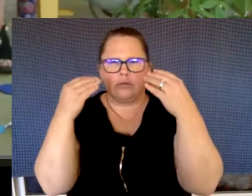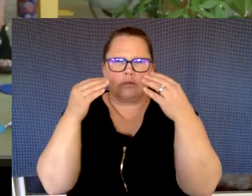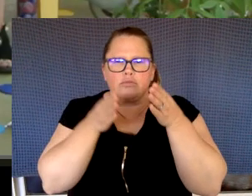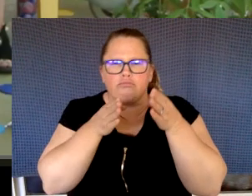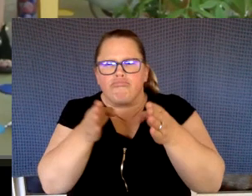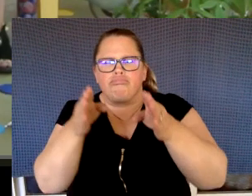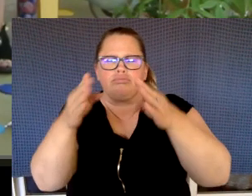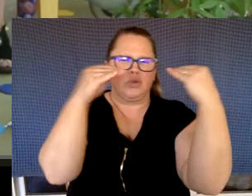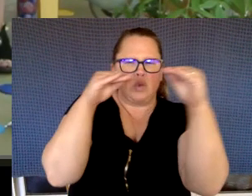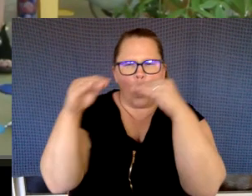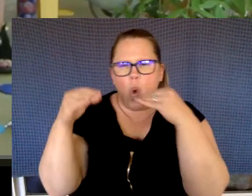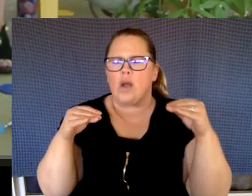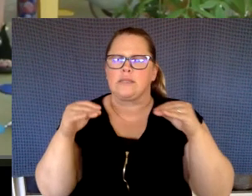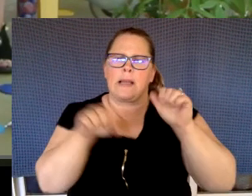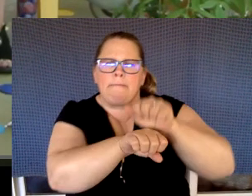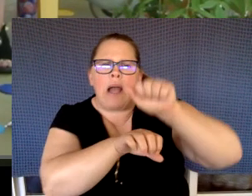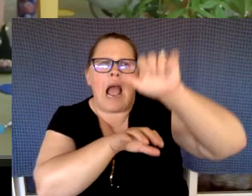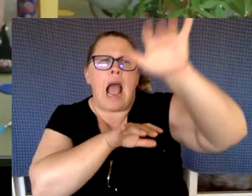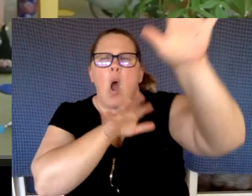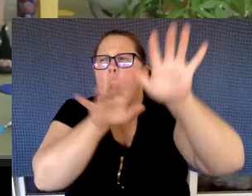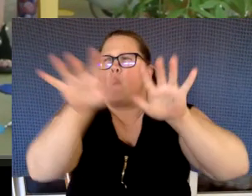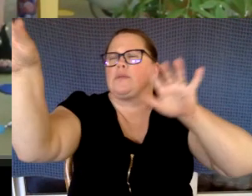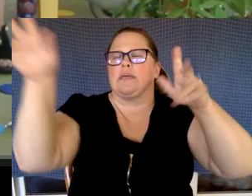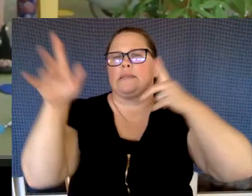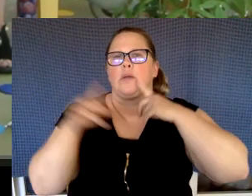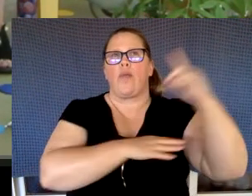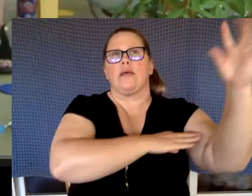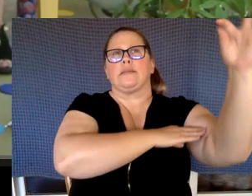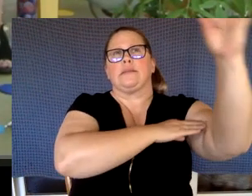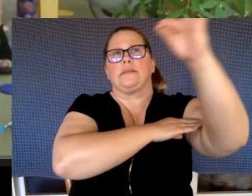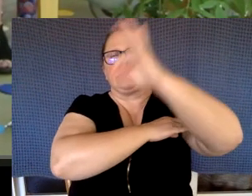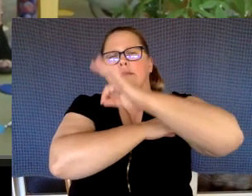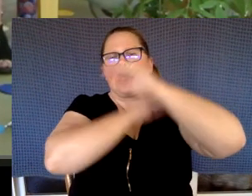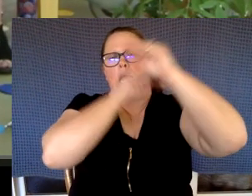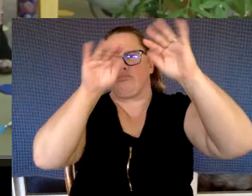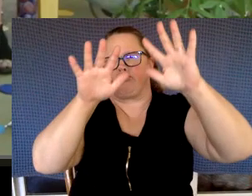the distance swallowing up the sun as it went down in the evening. Oh my